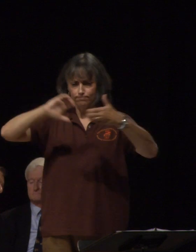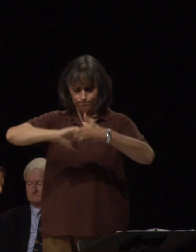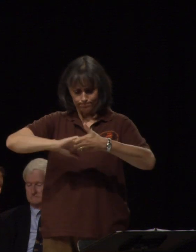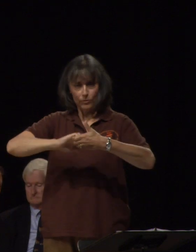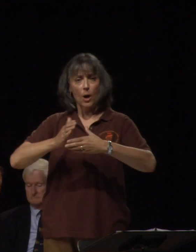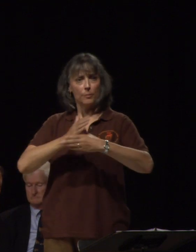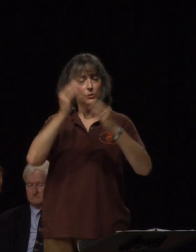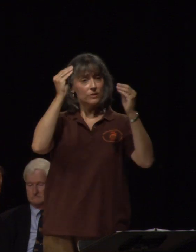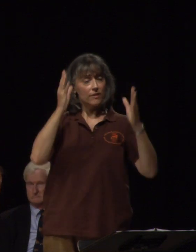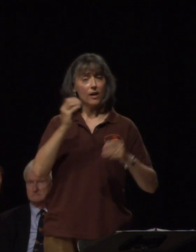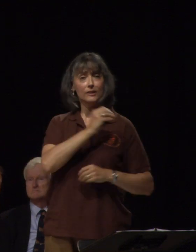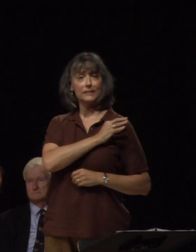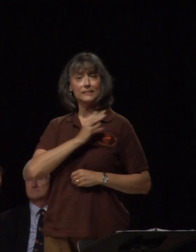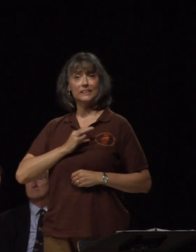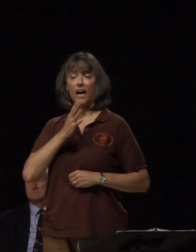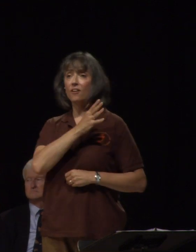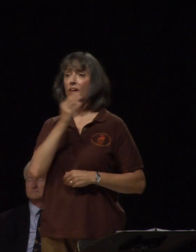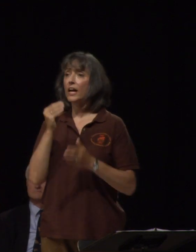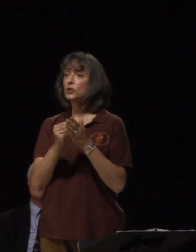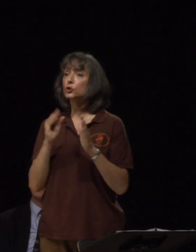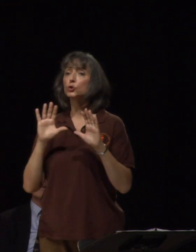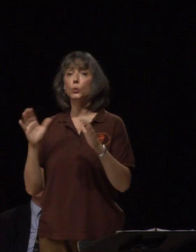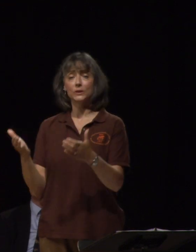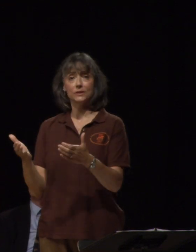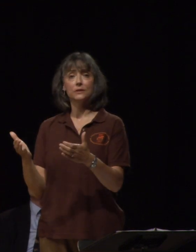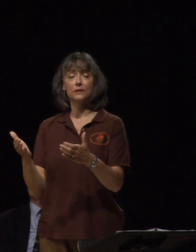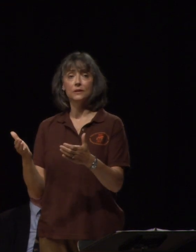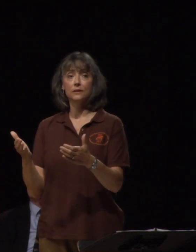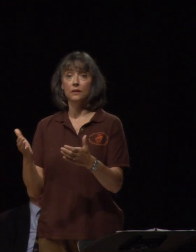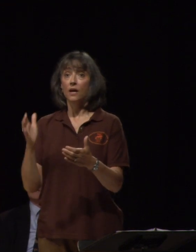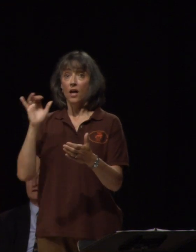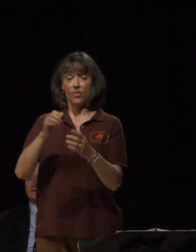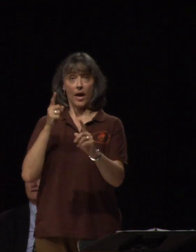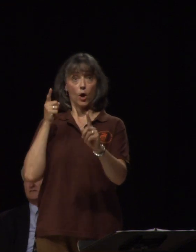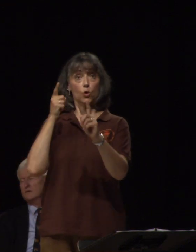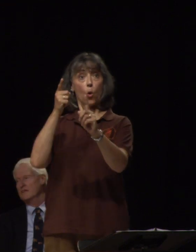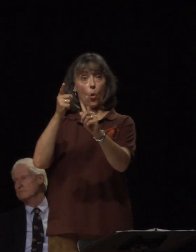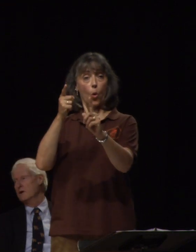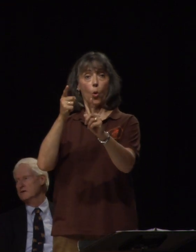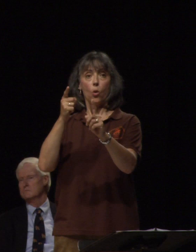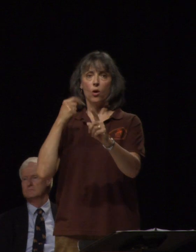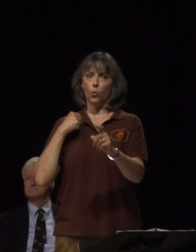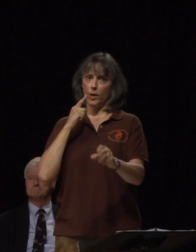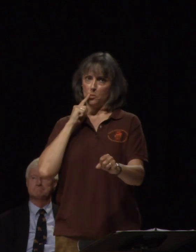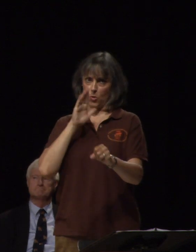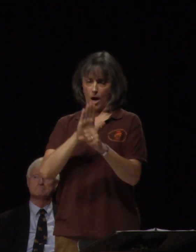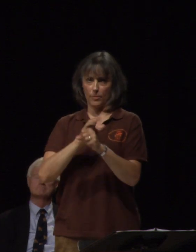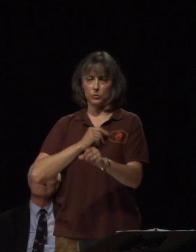GOVERNMENT PROMISES TO REMAIN AN OPEN-MINDED COMMUNICATOR BETWEEN OUR STUDENTS, PARTNERS, AND